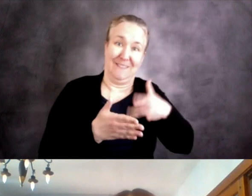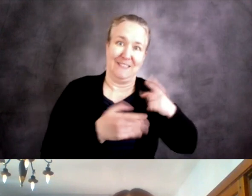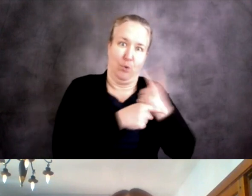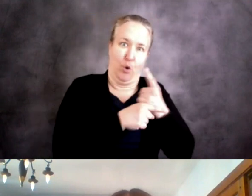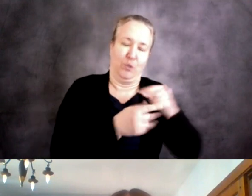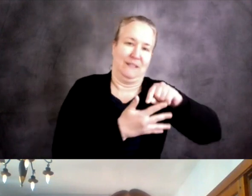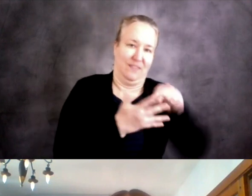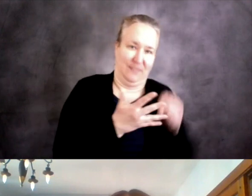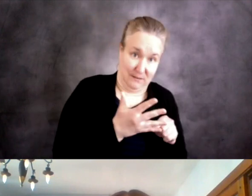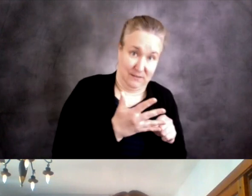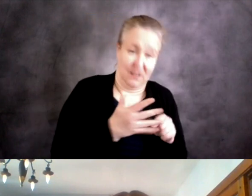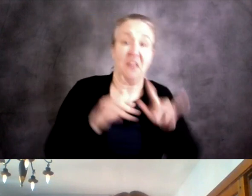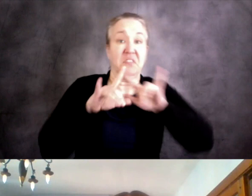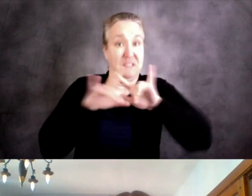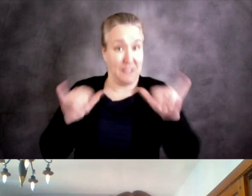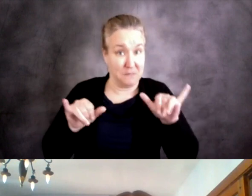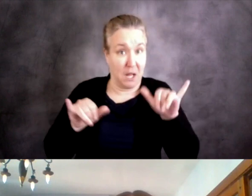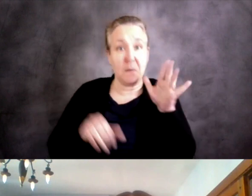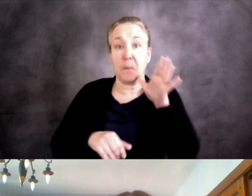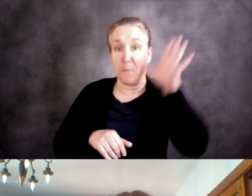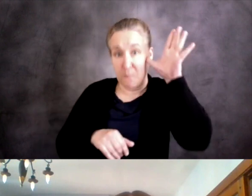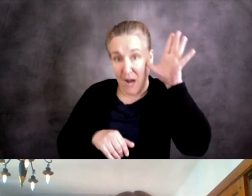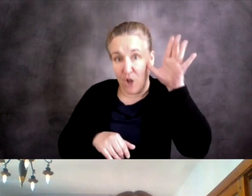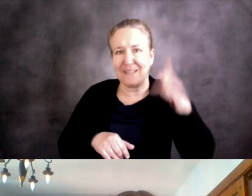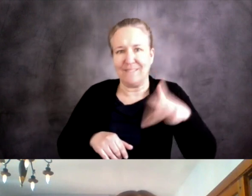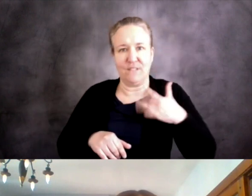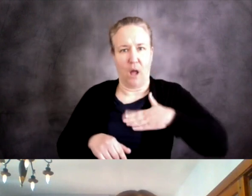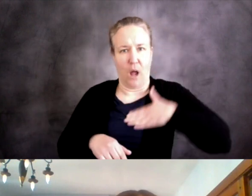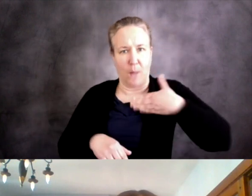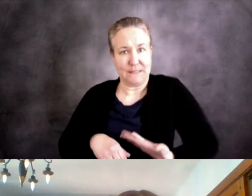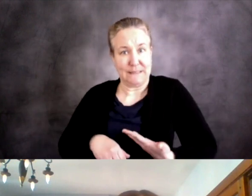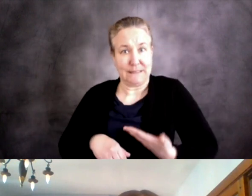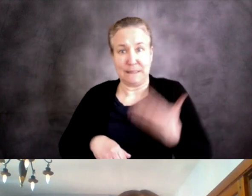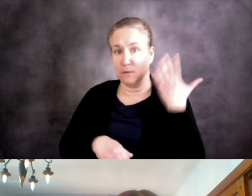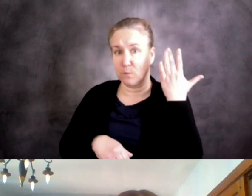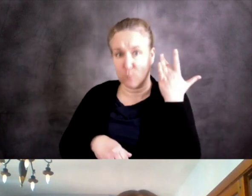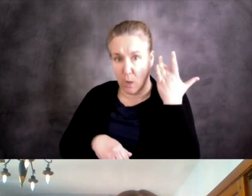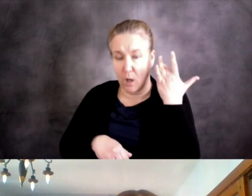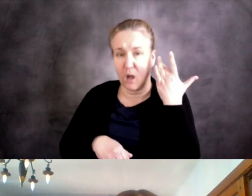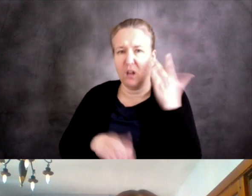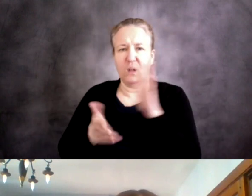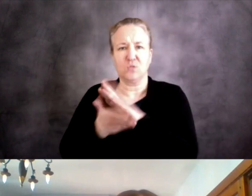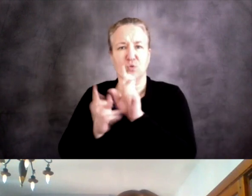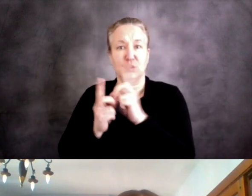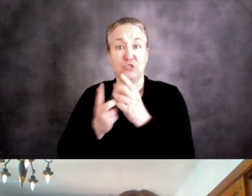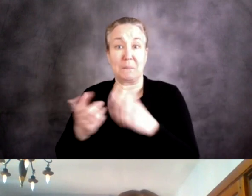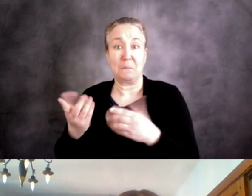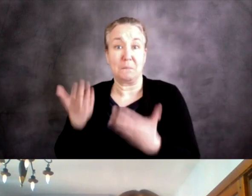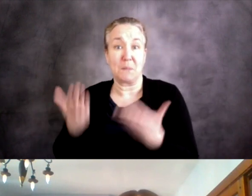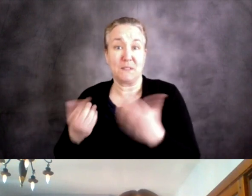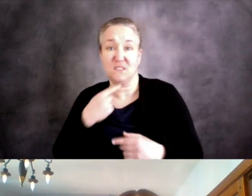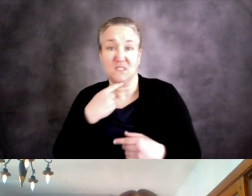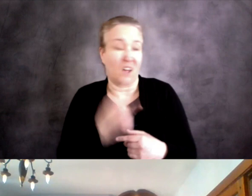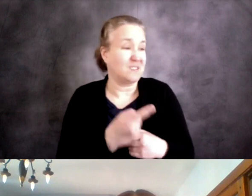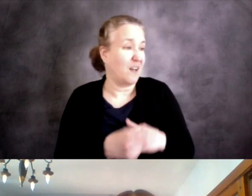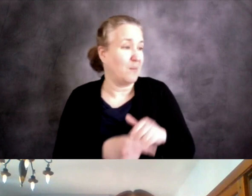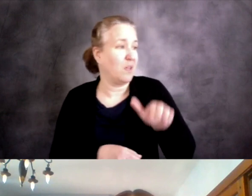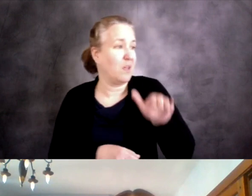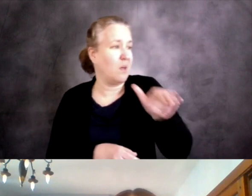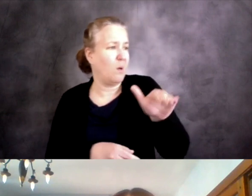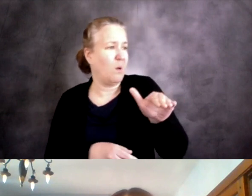likewise, get very upset when a district might say “Well, that might be what's best for the child,